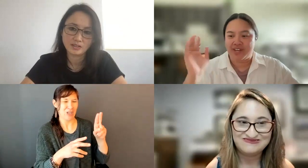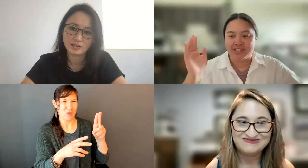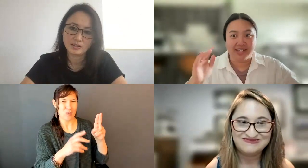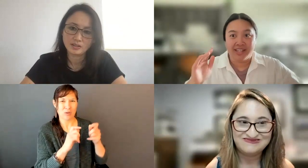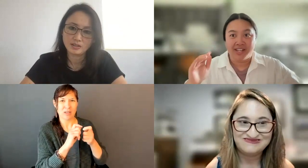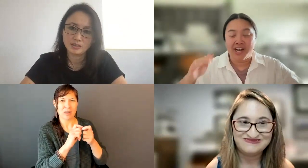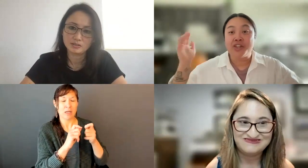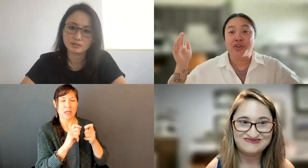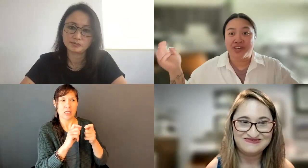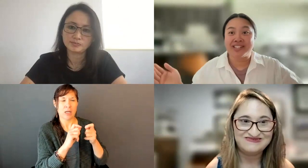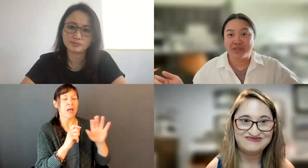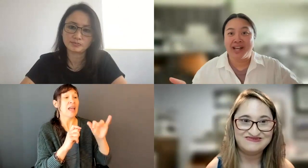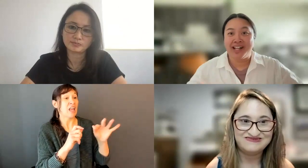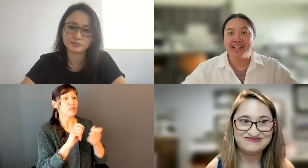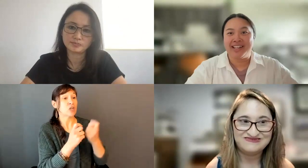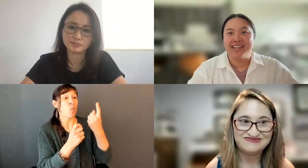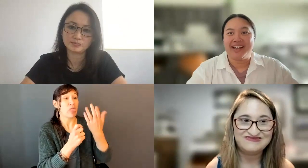can affect other things as well.